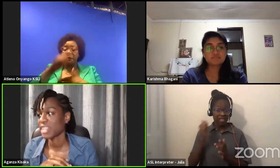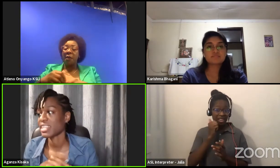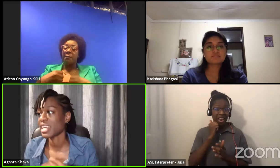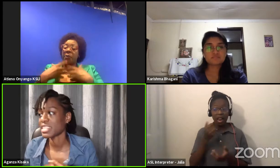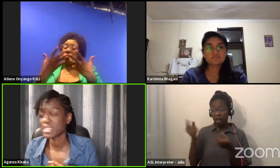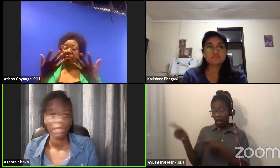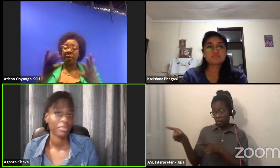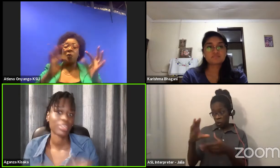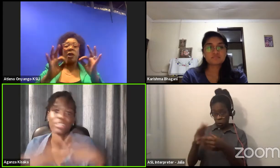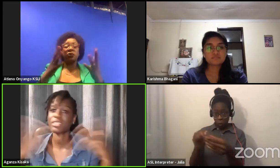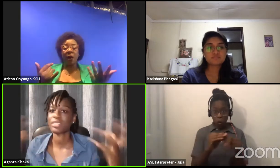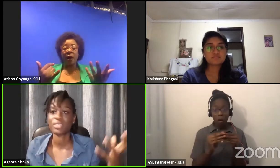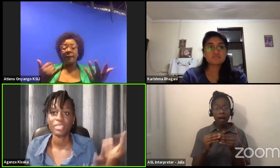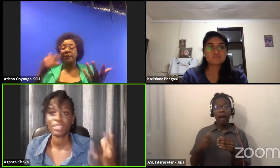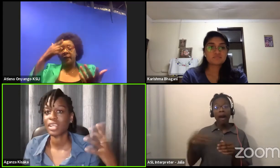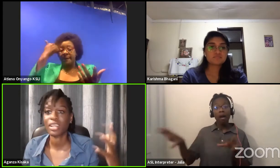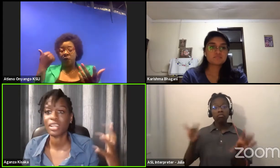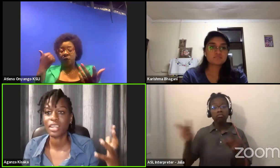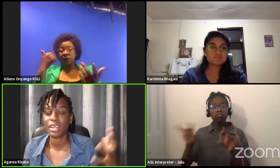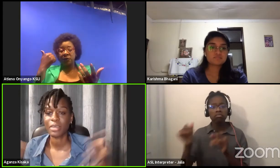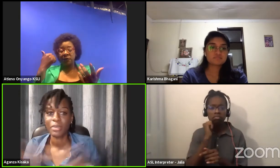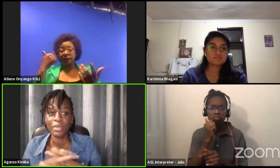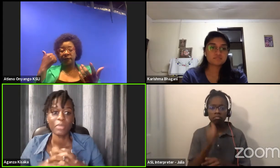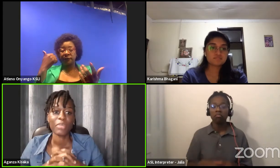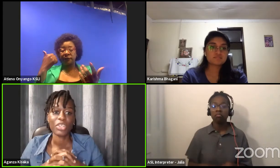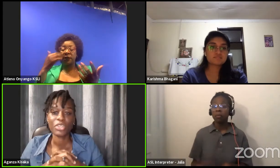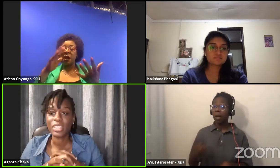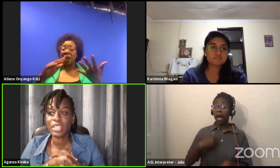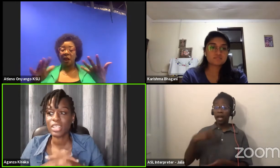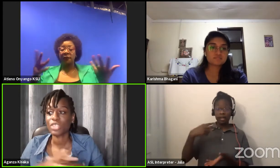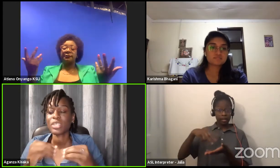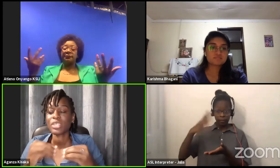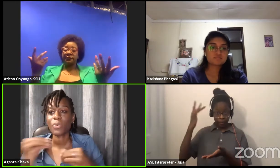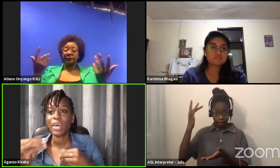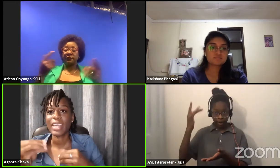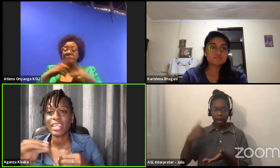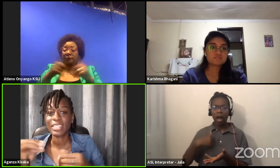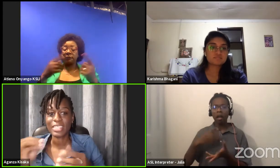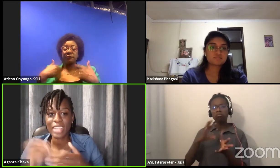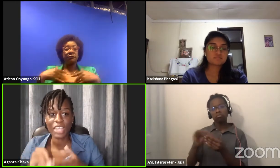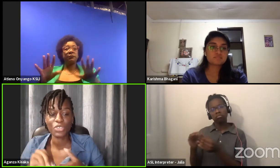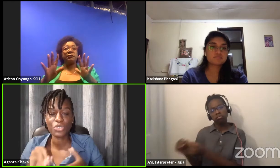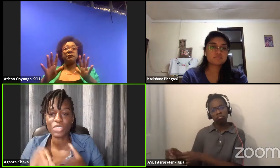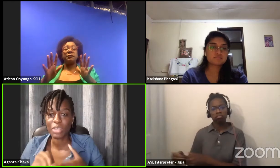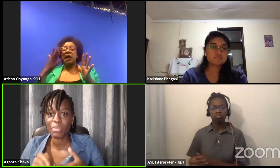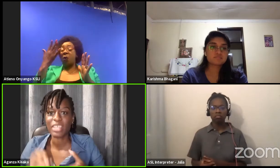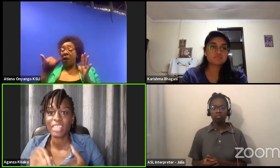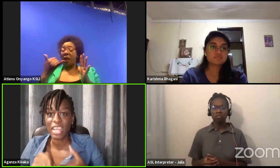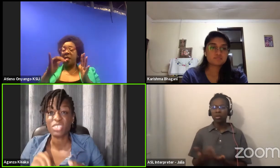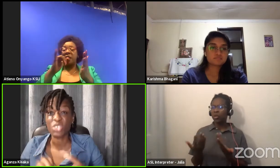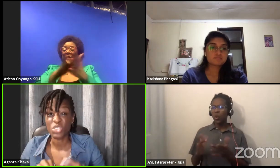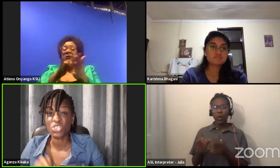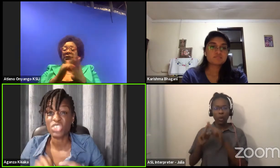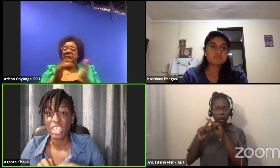I dance because dada, but you don't want a why that is tied to something that is change